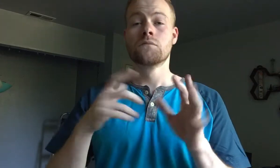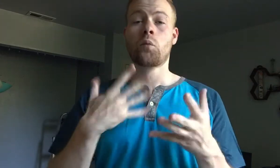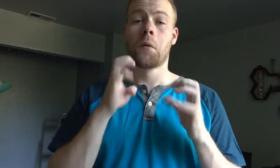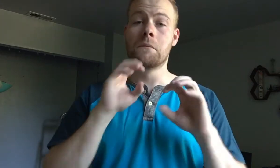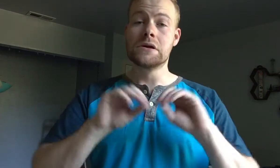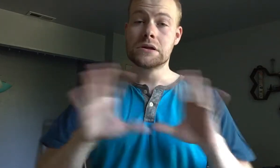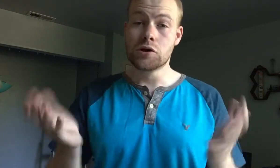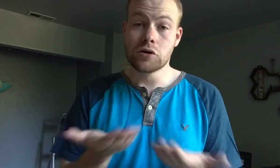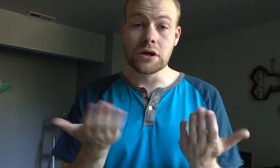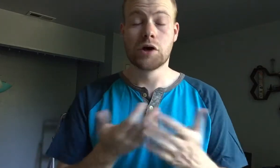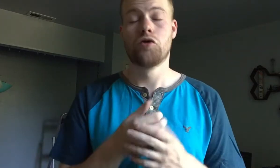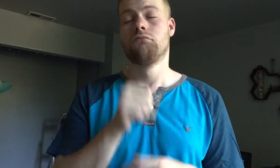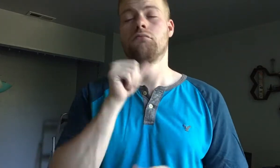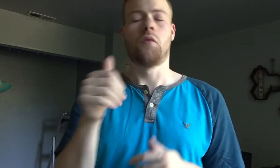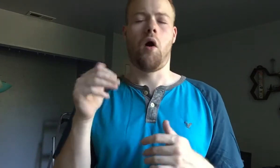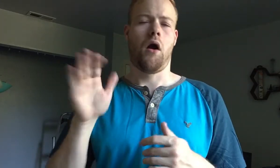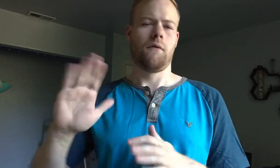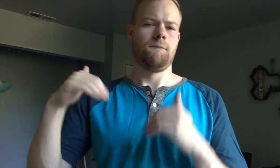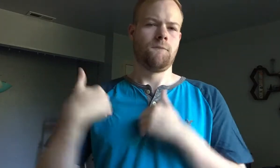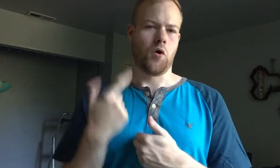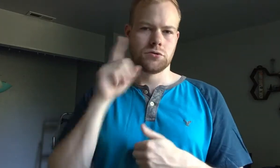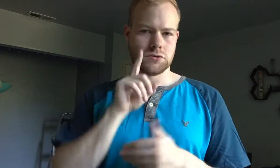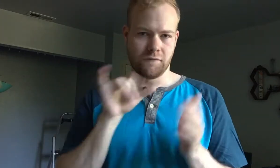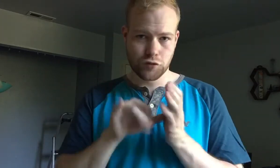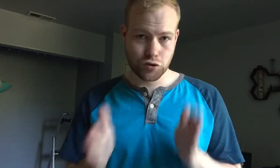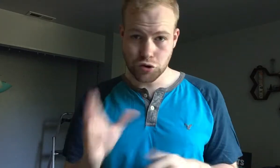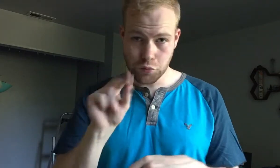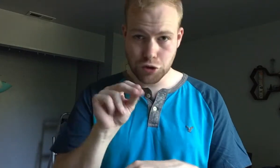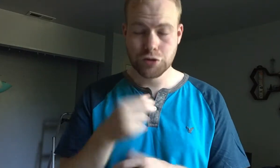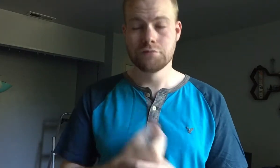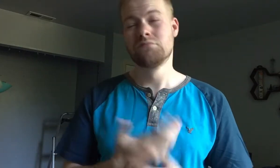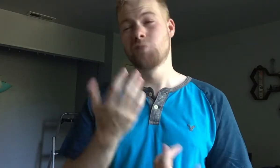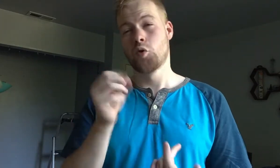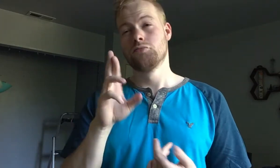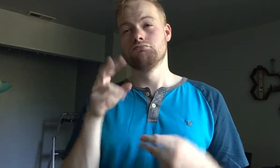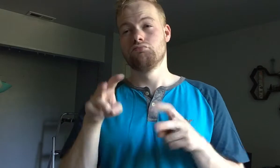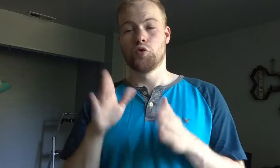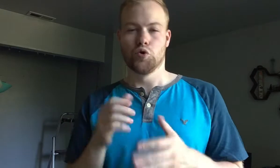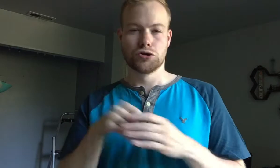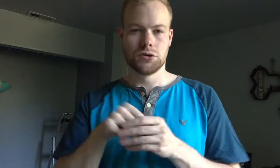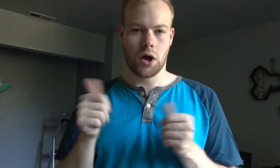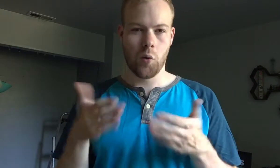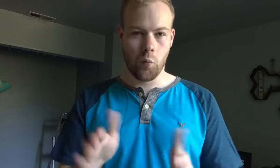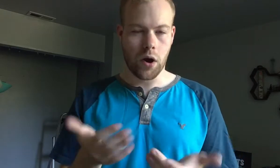I want to be clear here, this is not the fault of the YouTubers. Or the viewers, in a way.